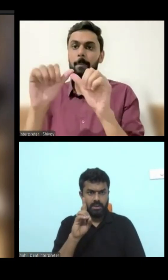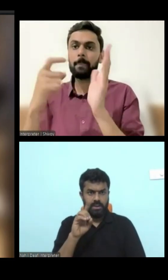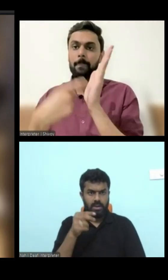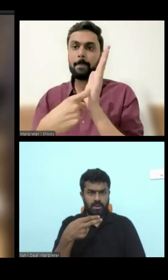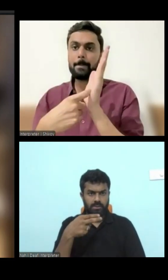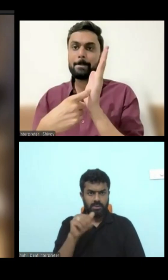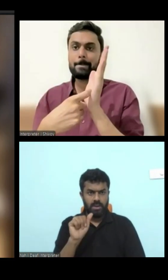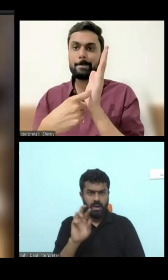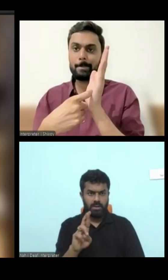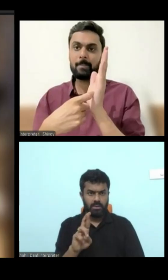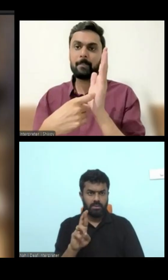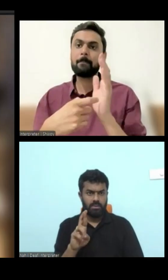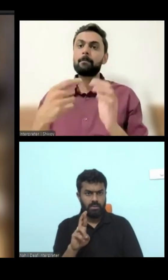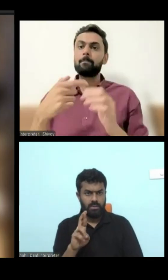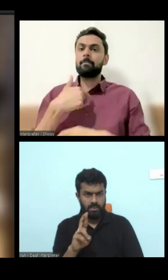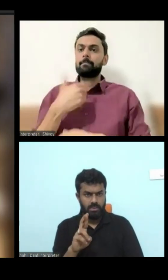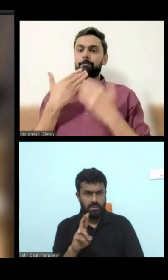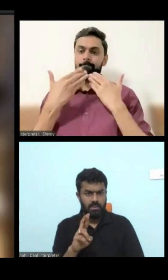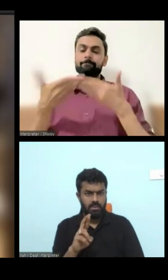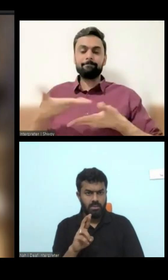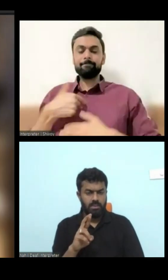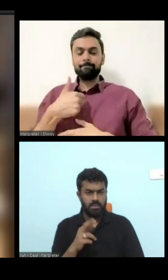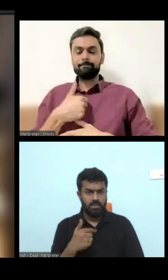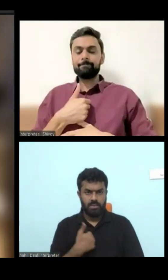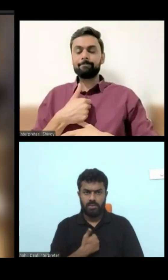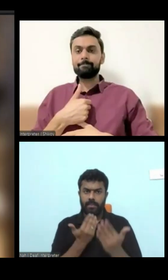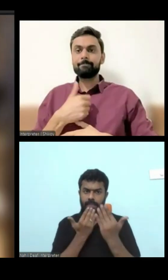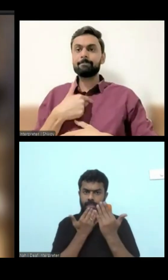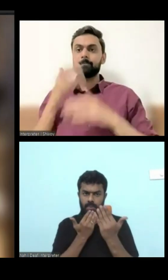So, this is focused more on the neurodivergent individuals.